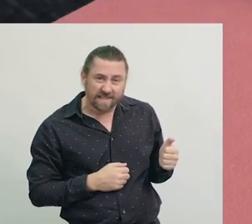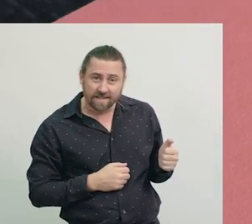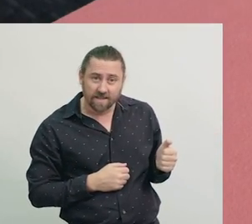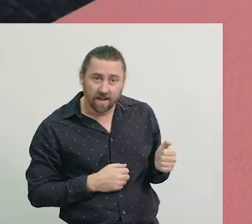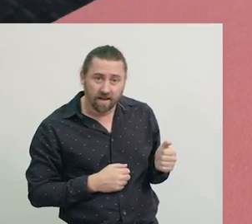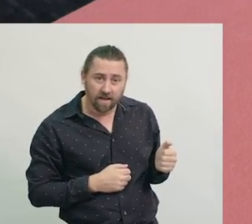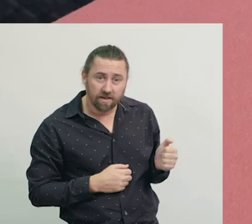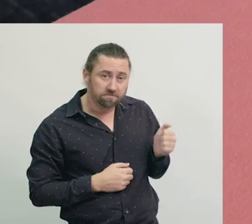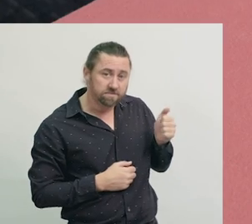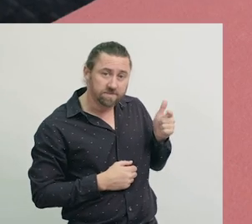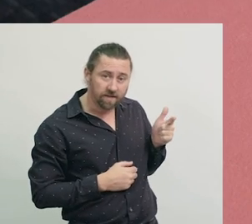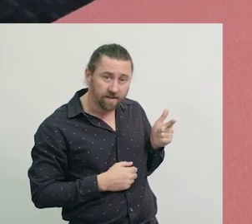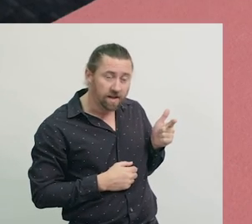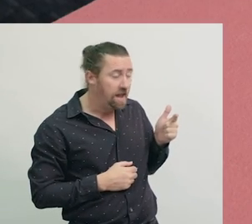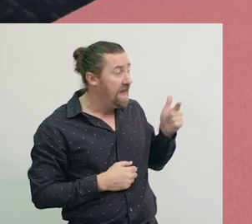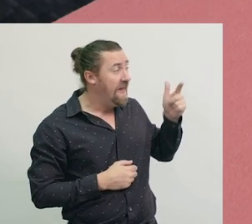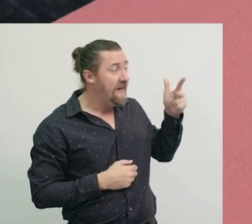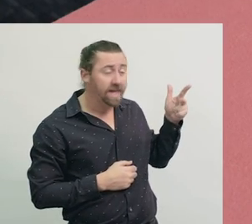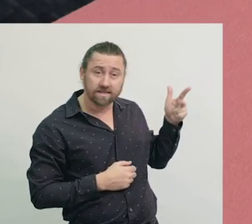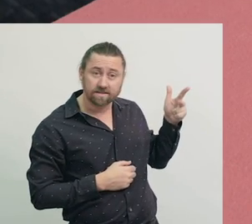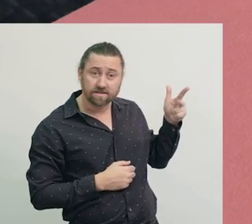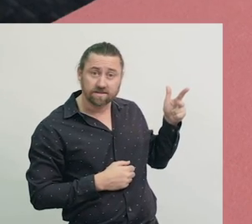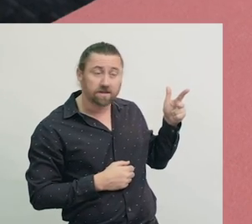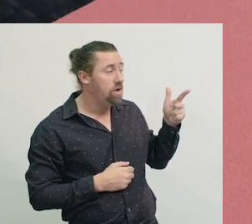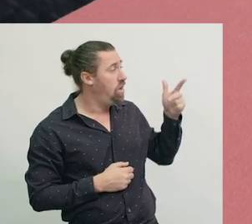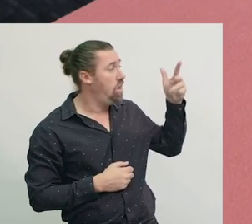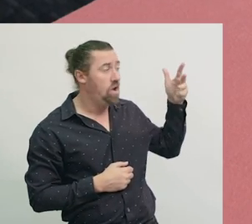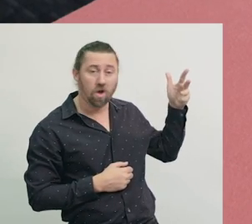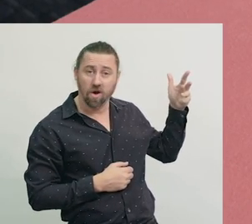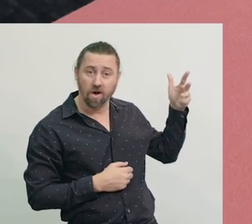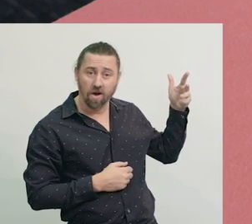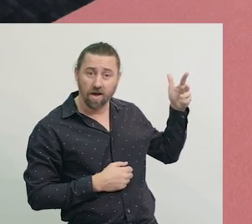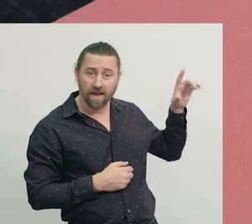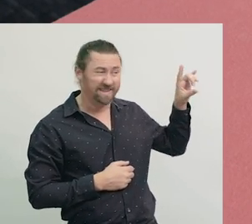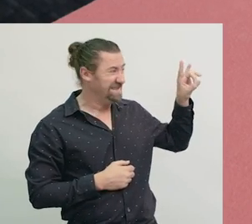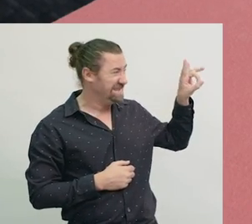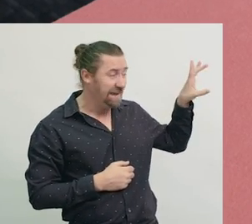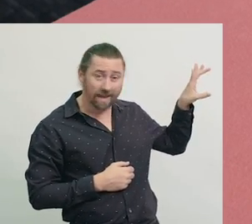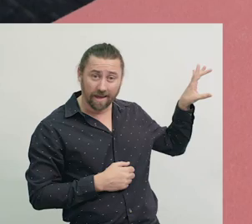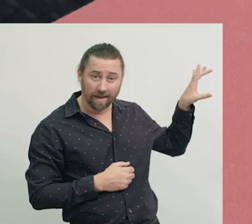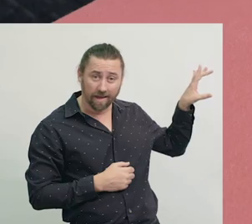6, 7, 8, 9,